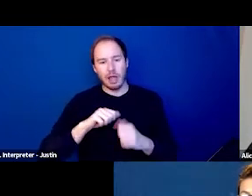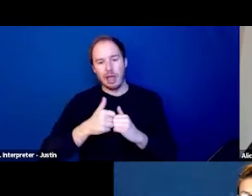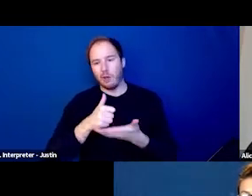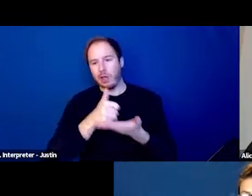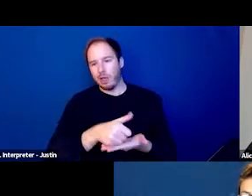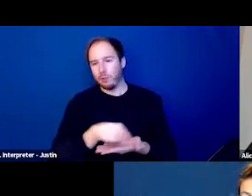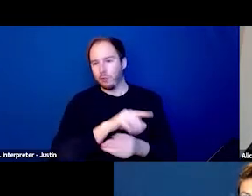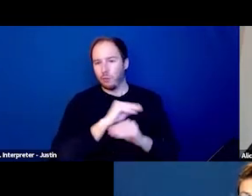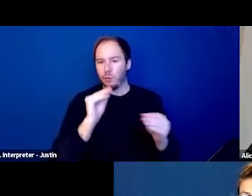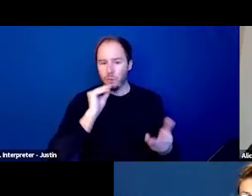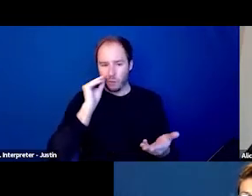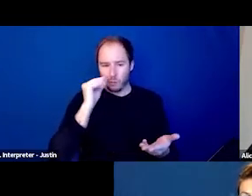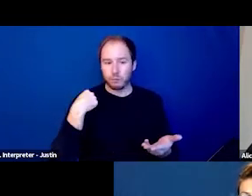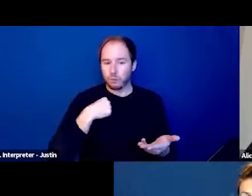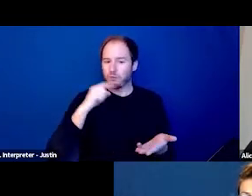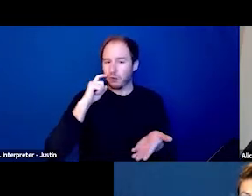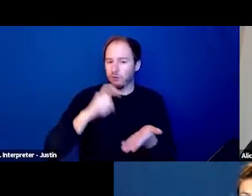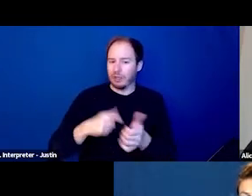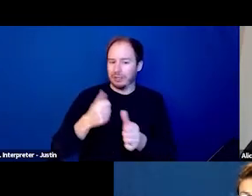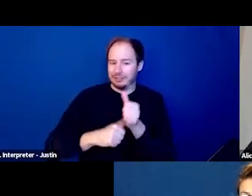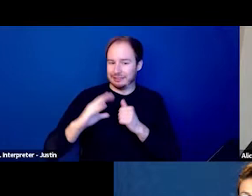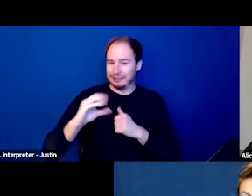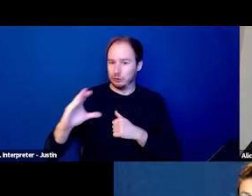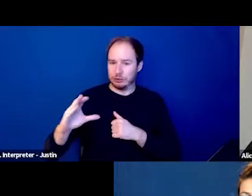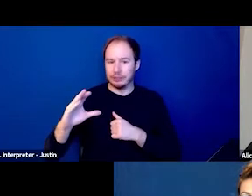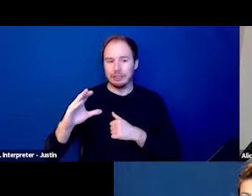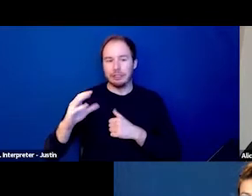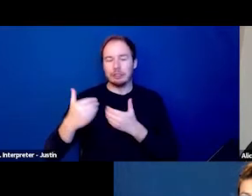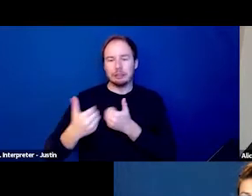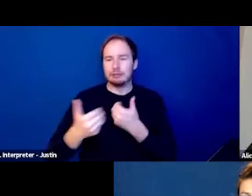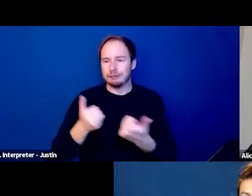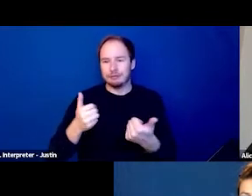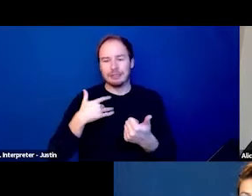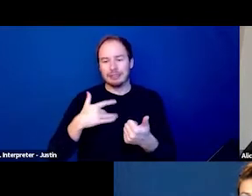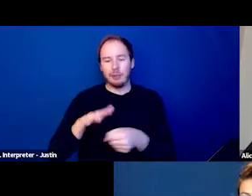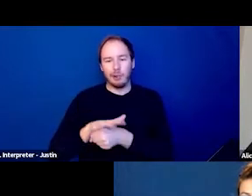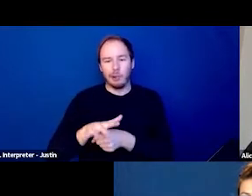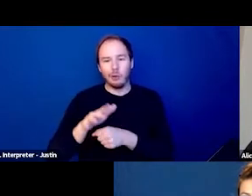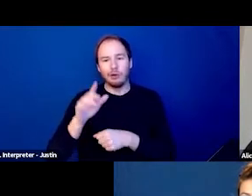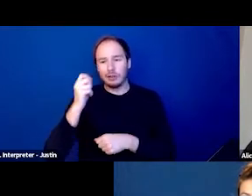We also know that each CoC designates an entity, which is often a local government agency or a nonprofit